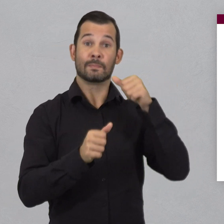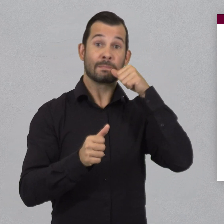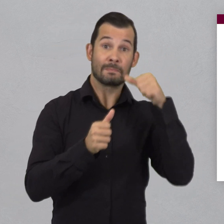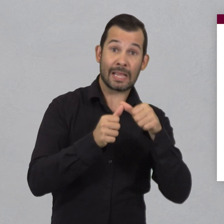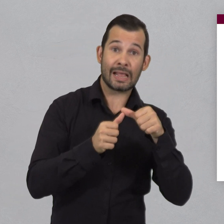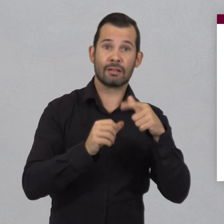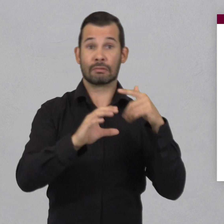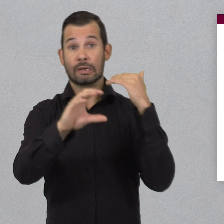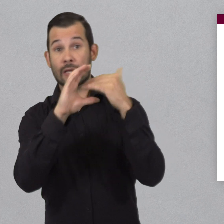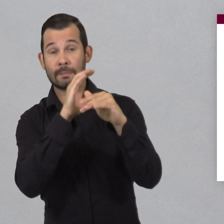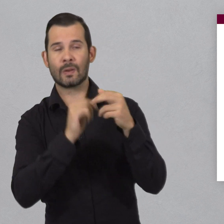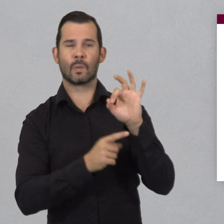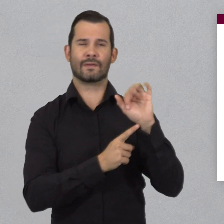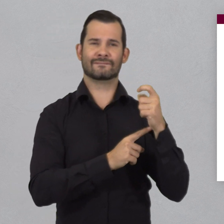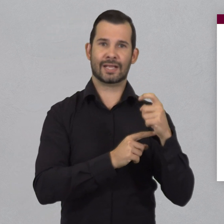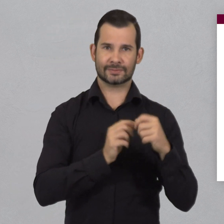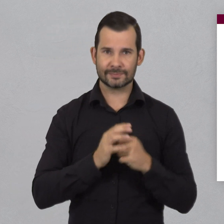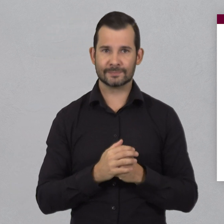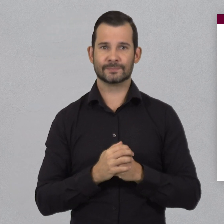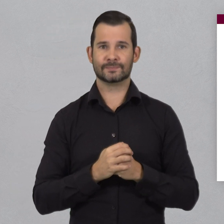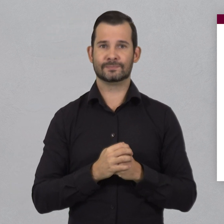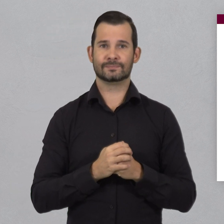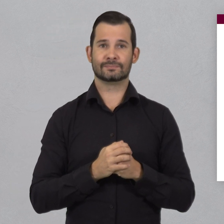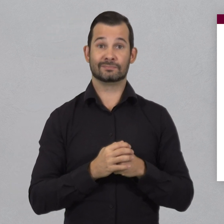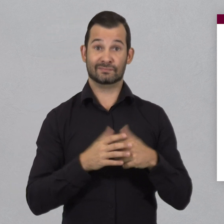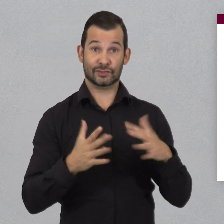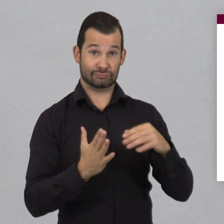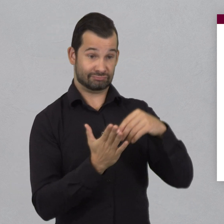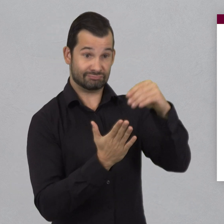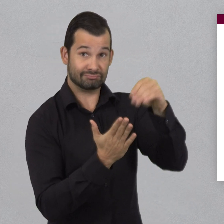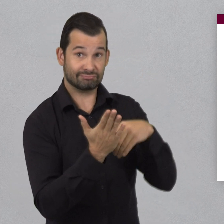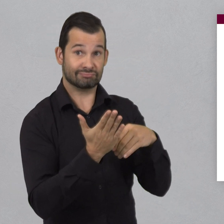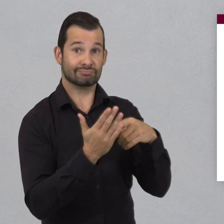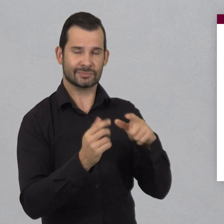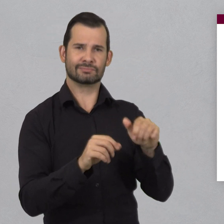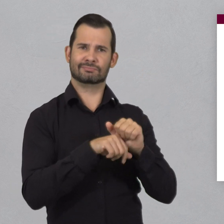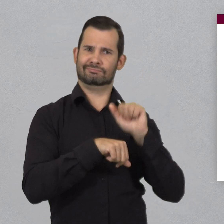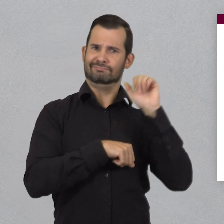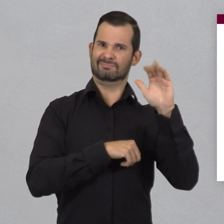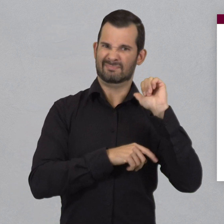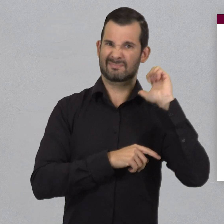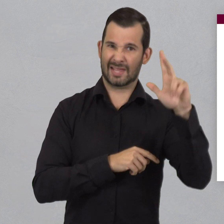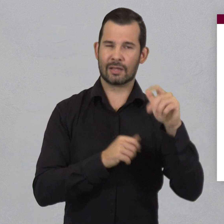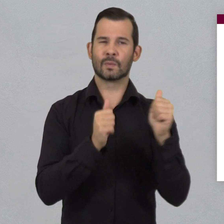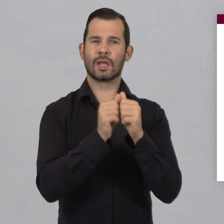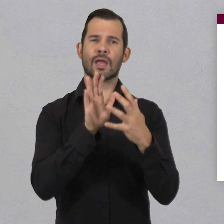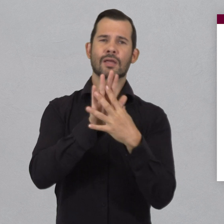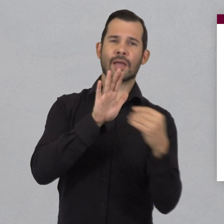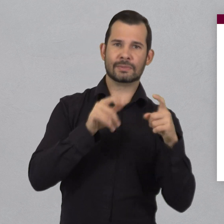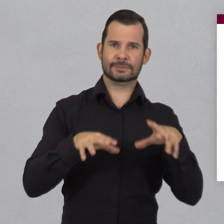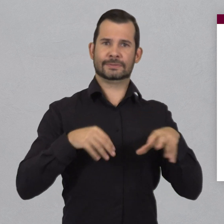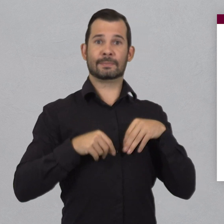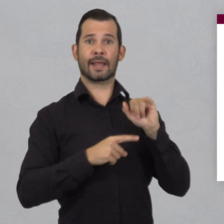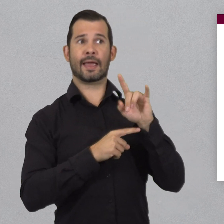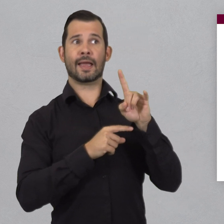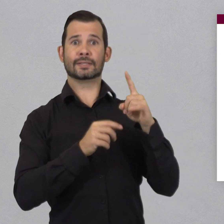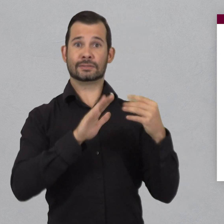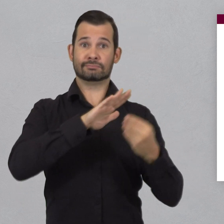email or fax. Once you’ve filled it out, return the form along with copies of accepted ID to prove